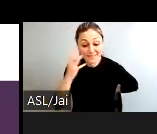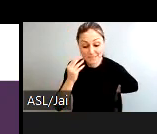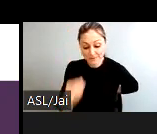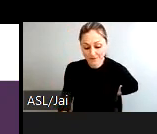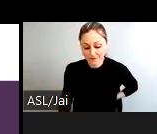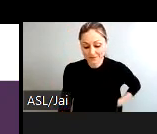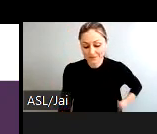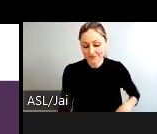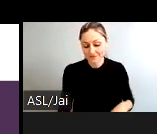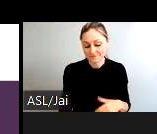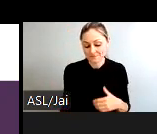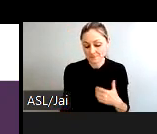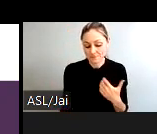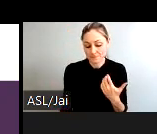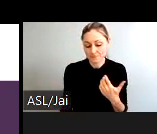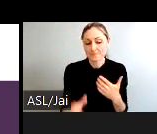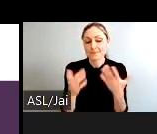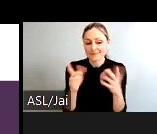it depends on the topic. So there is no set